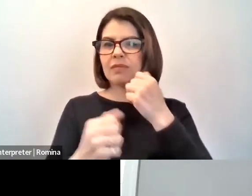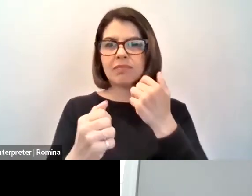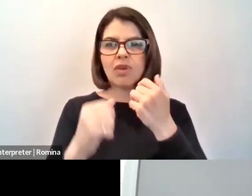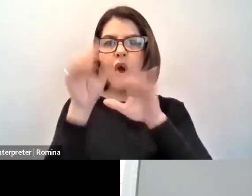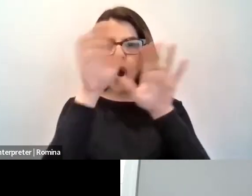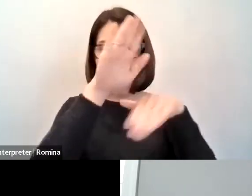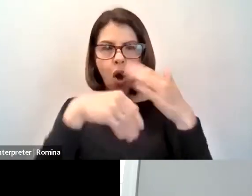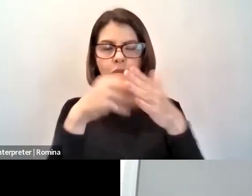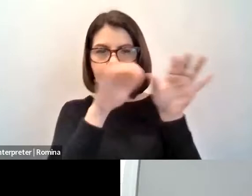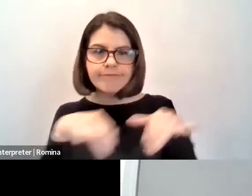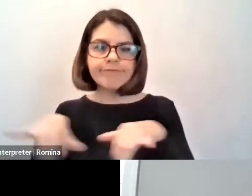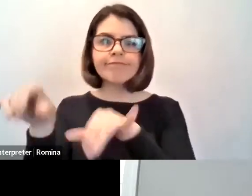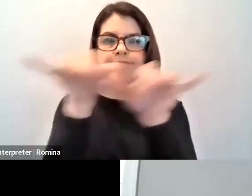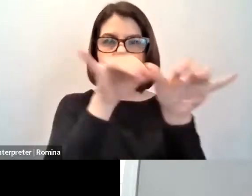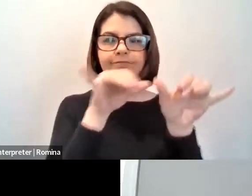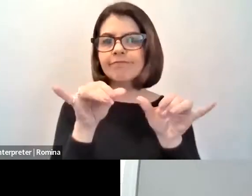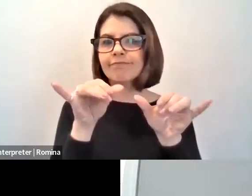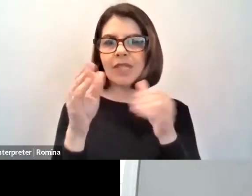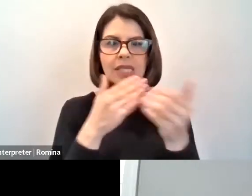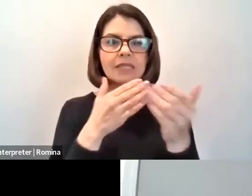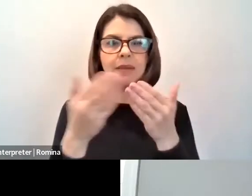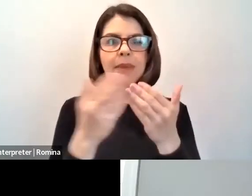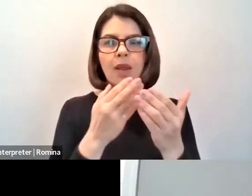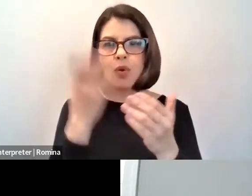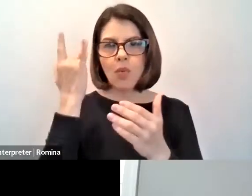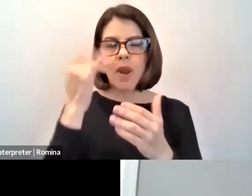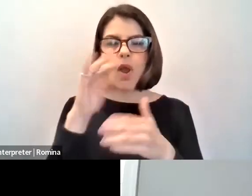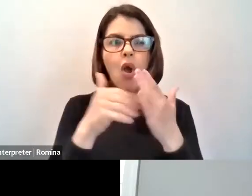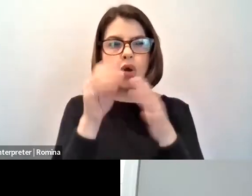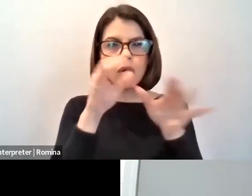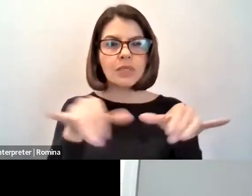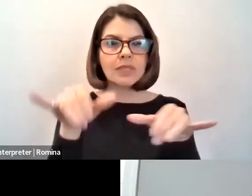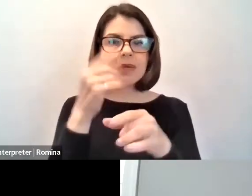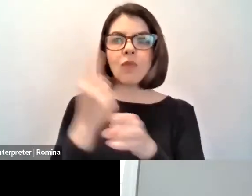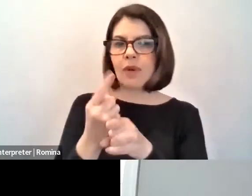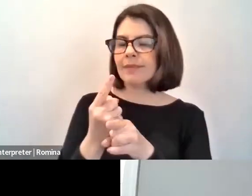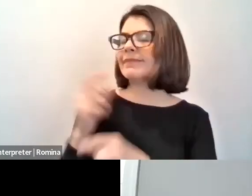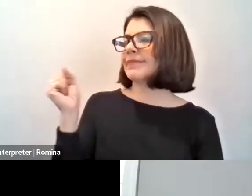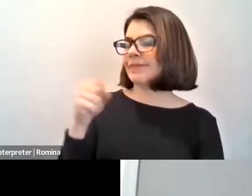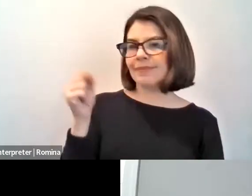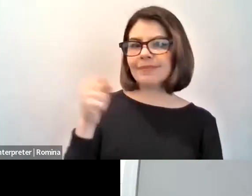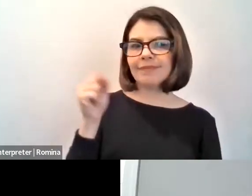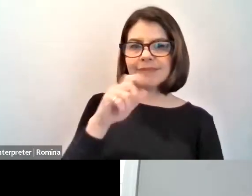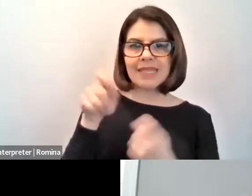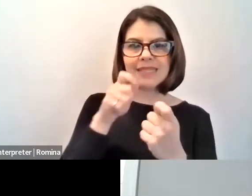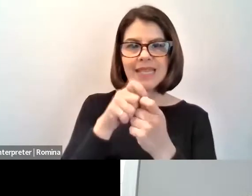in terms of those parts of the contract. Exactly. - Okay, great.